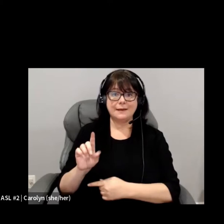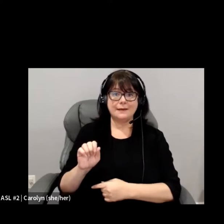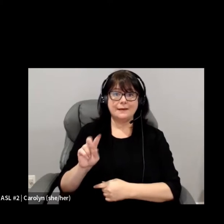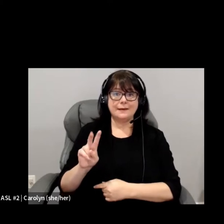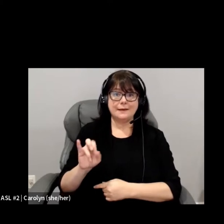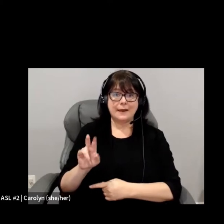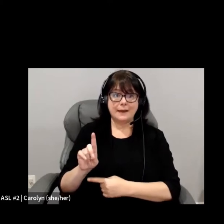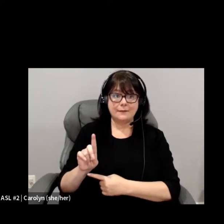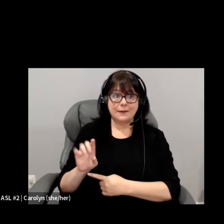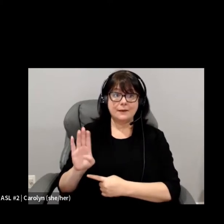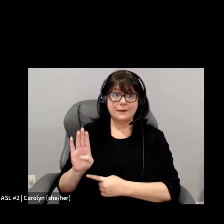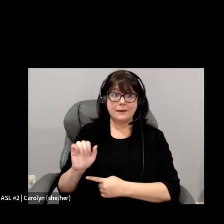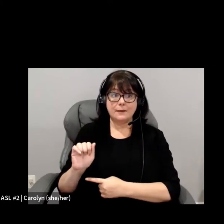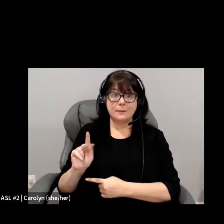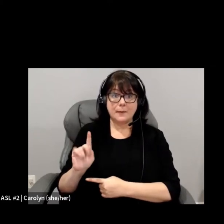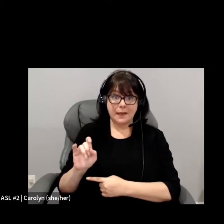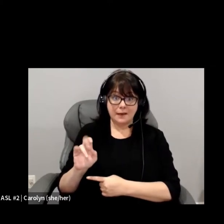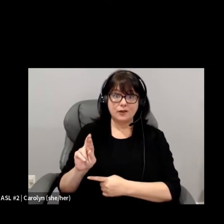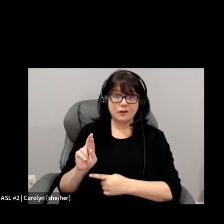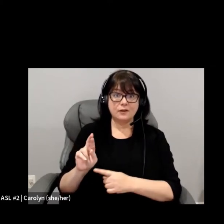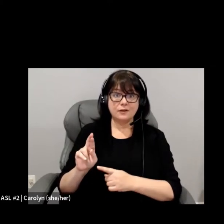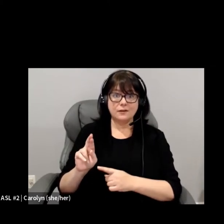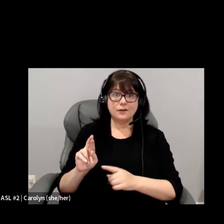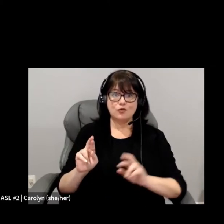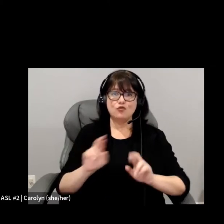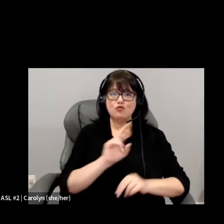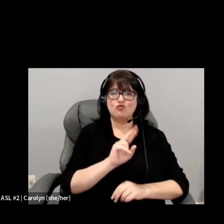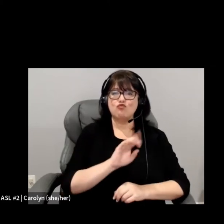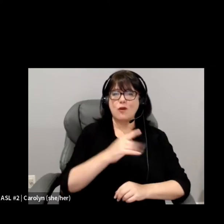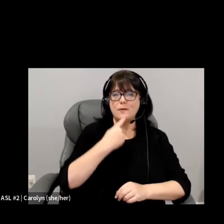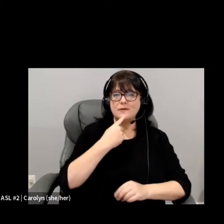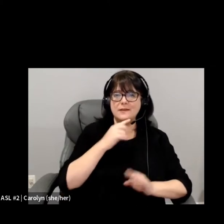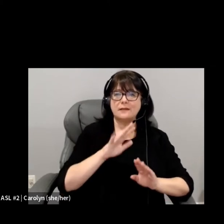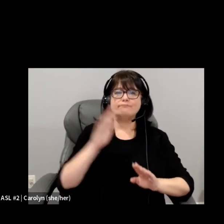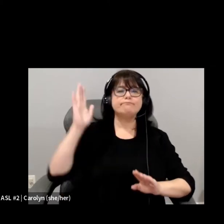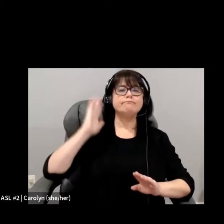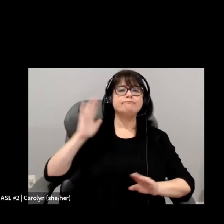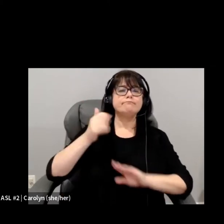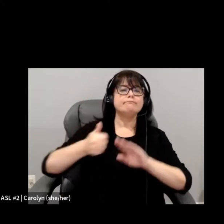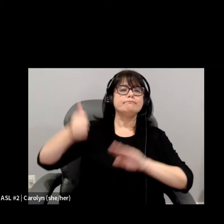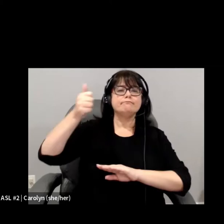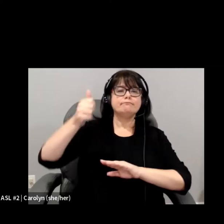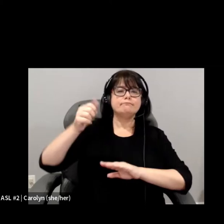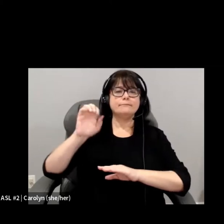AT ARCH AT THE TIME WAS RETAINED TO FIGHT FOR JUSTIN'S FREEDOM.